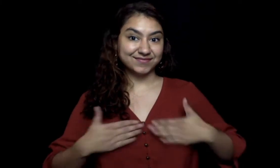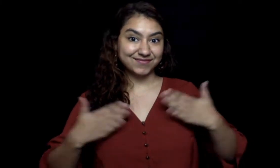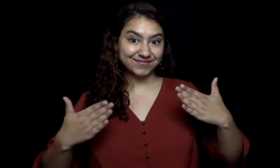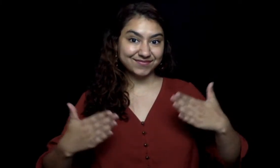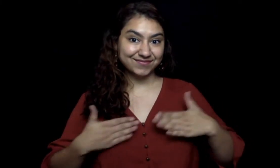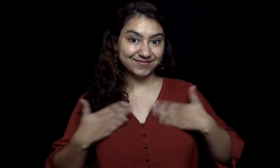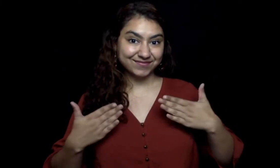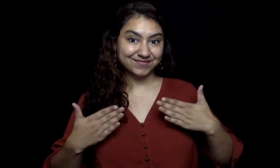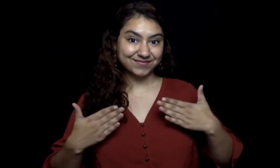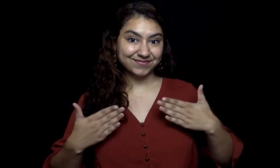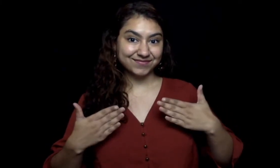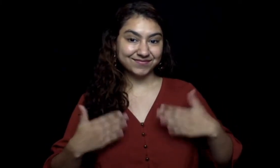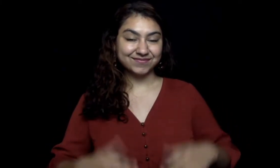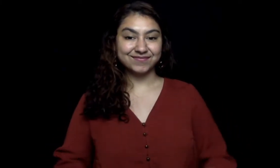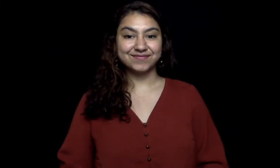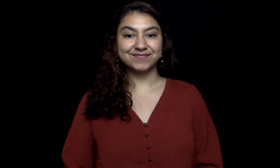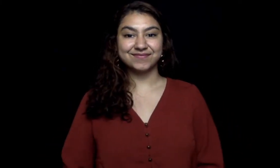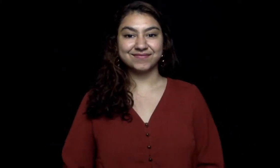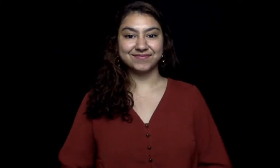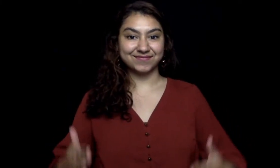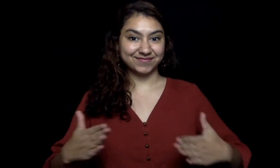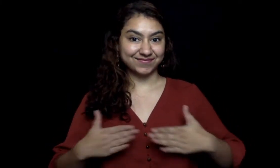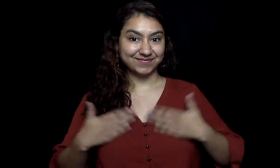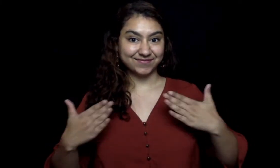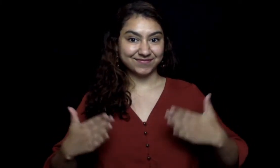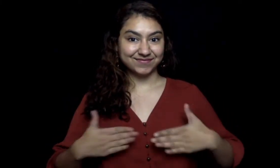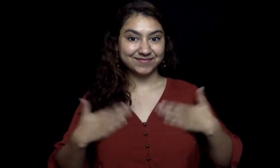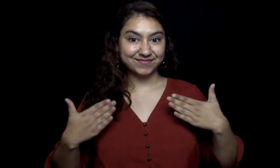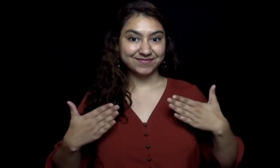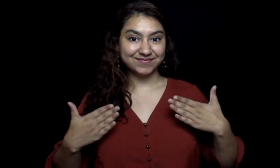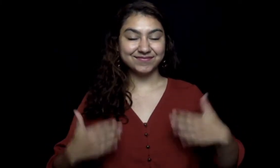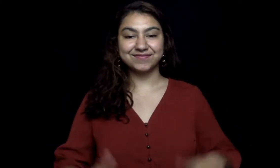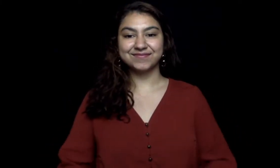Happy